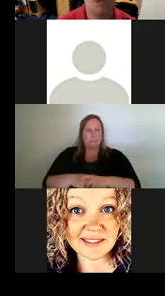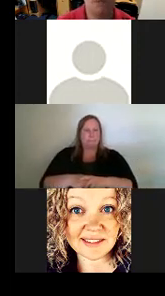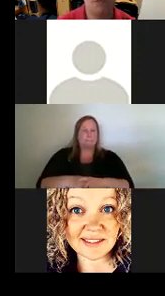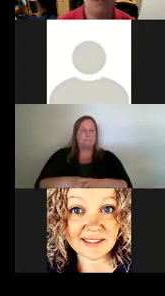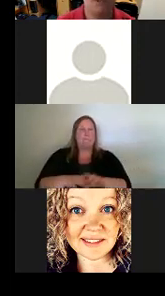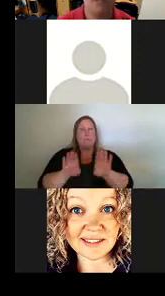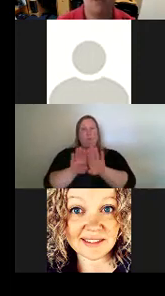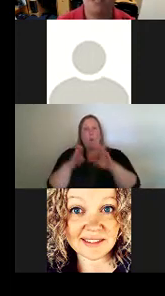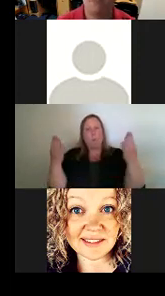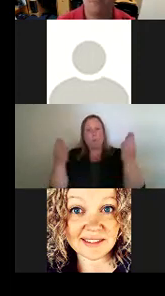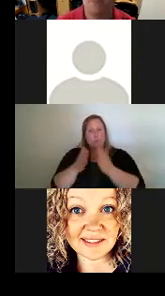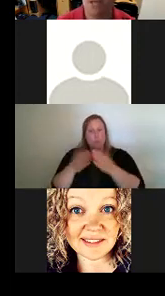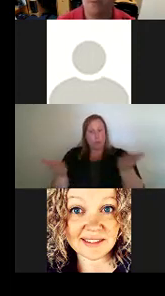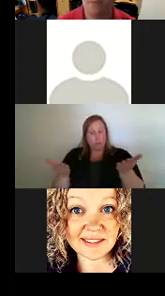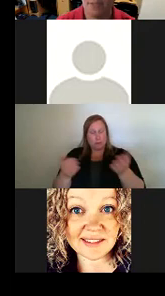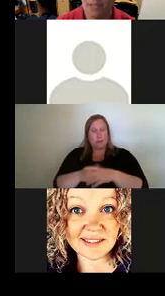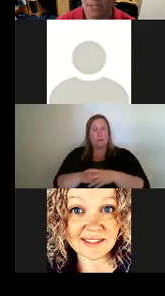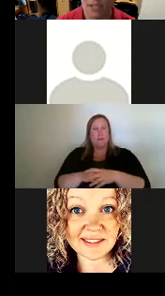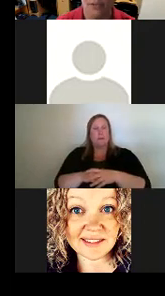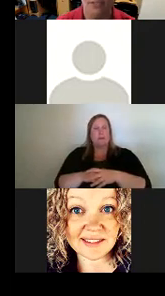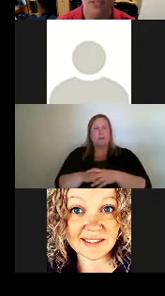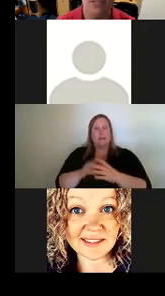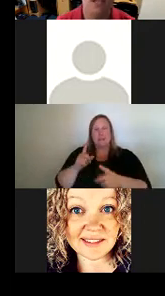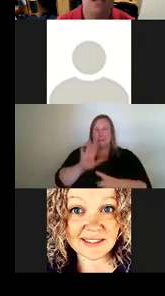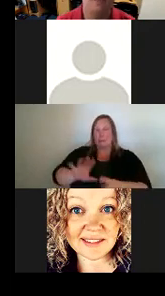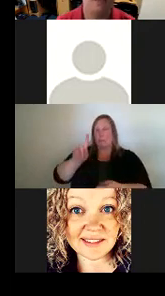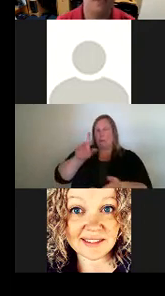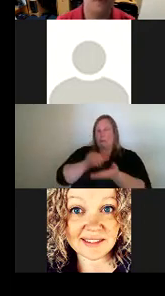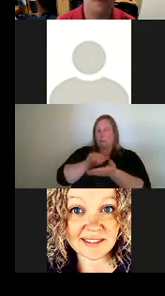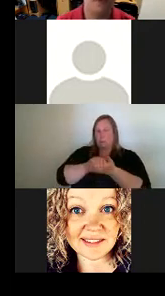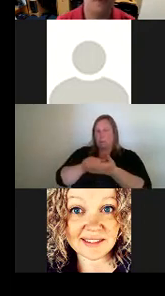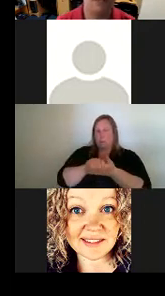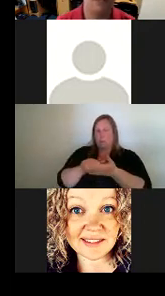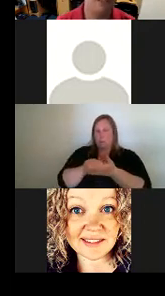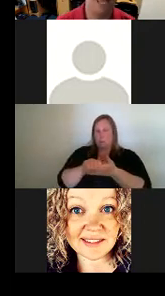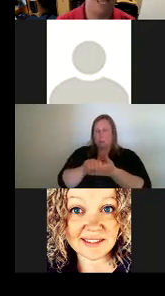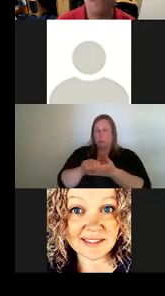OPENBOOK SOFTWARE IS ABOUT $1,000 AND THERE ARE MANY